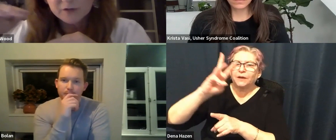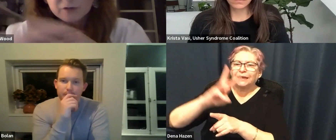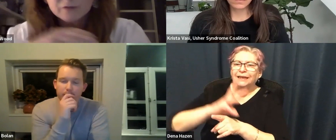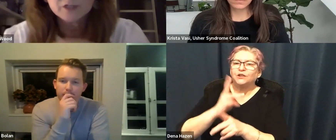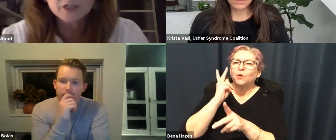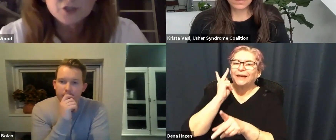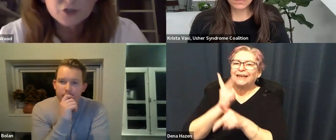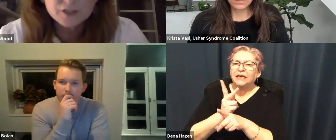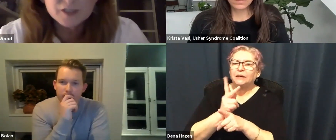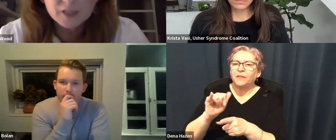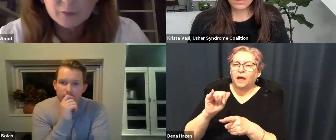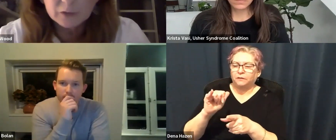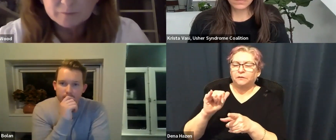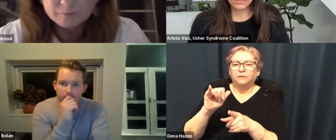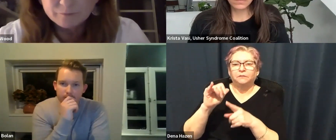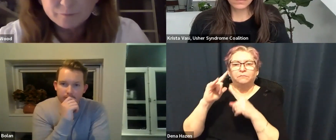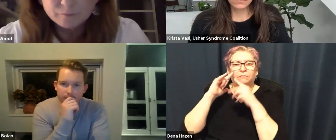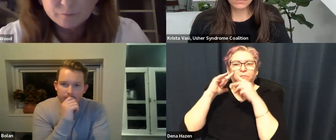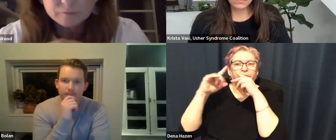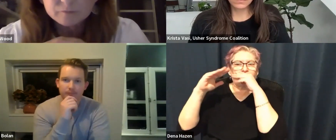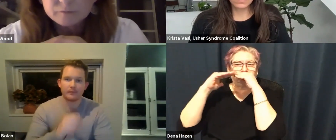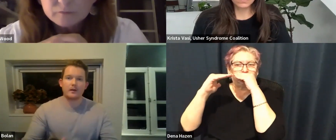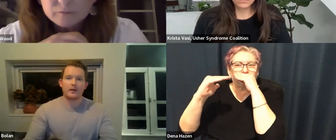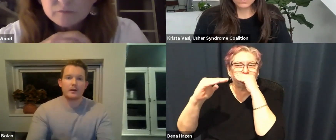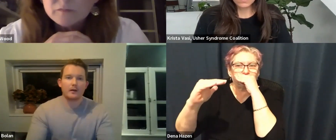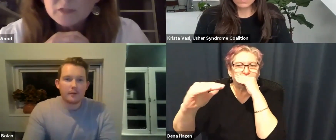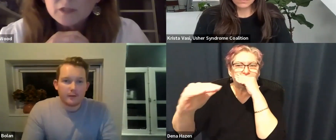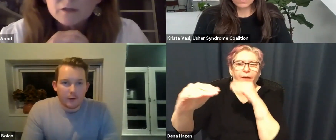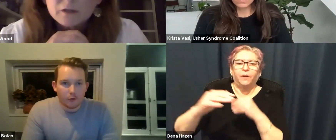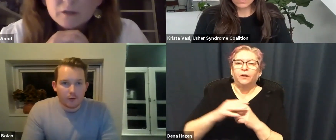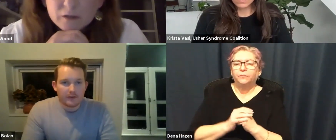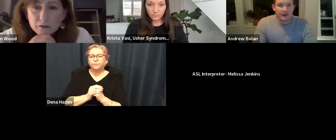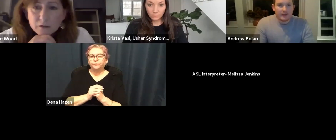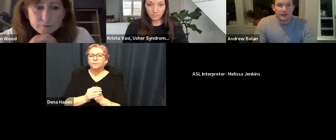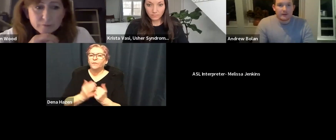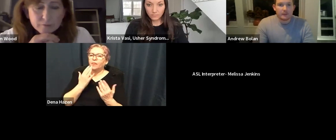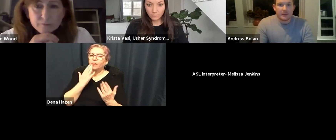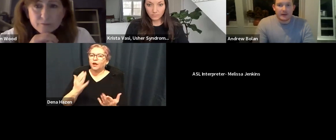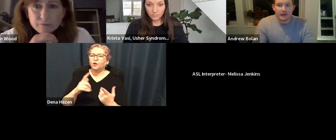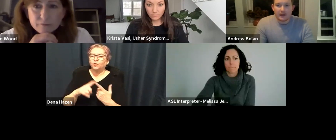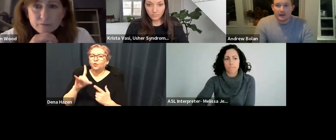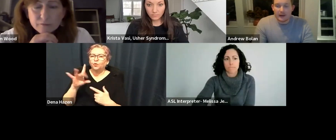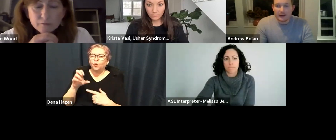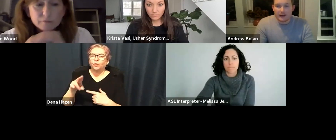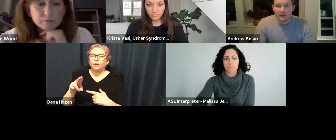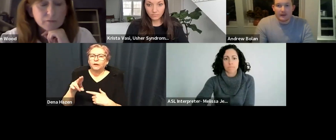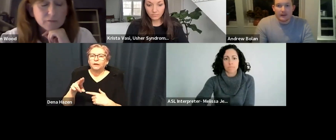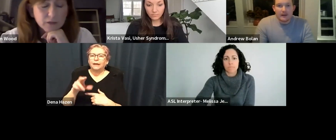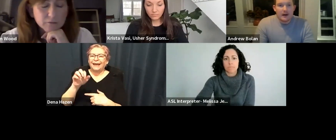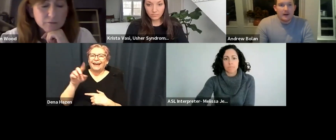the condition stable. Thank you, Doreen. It's Andy speaking again here.